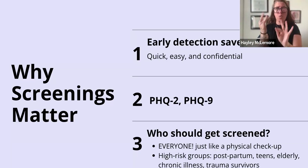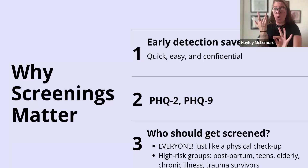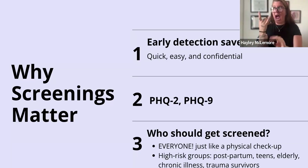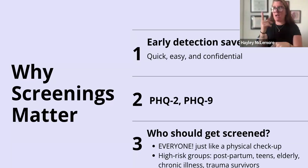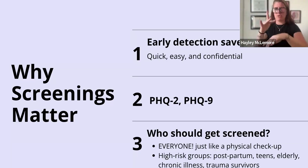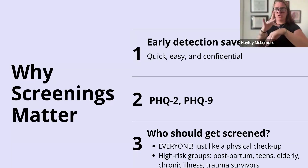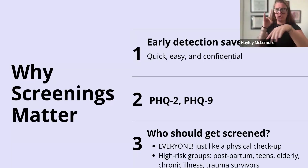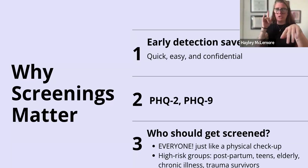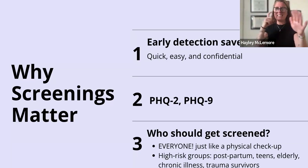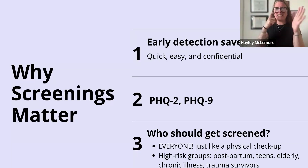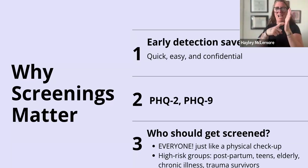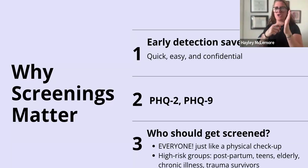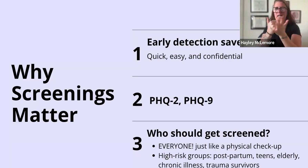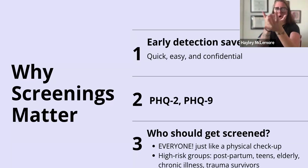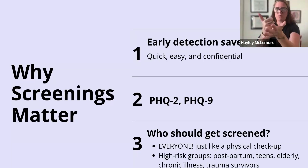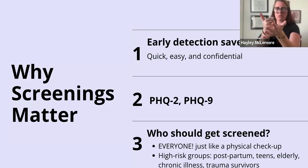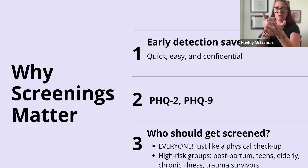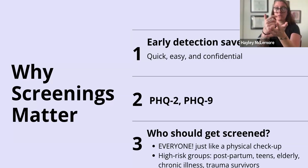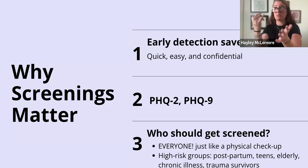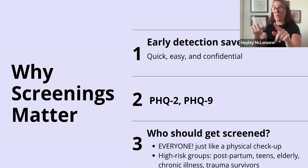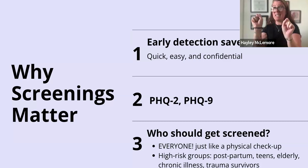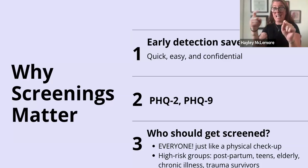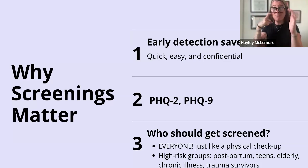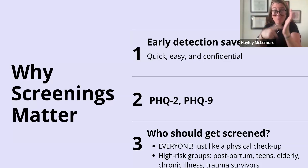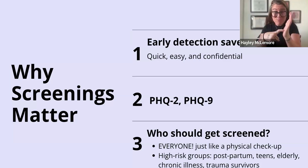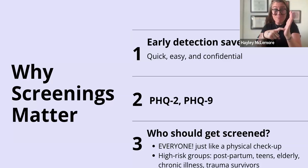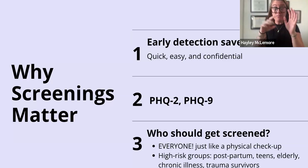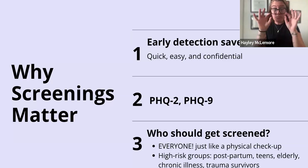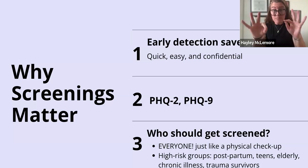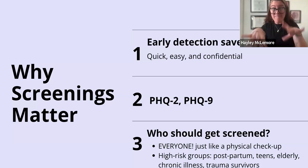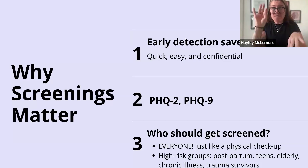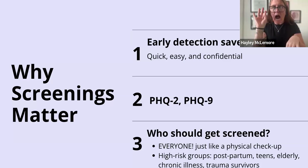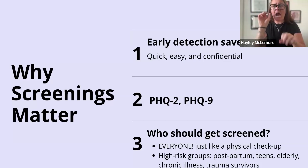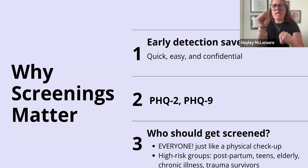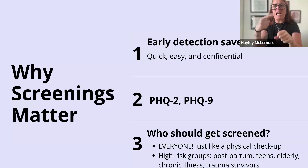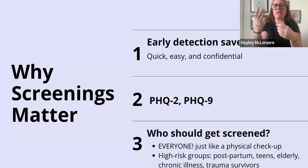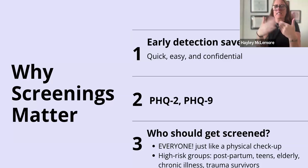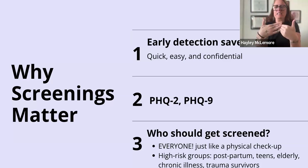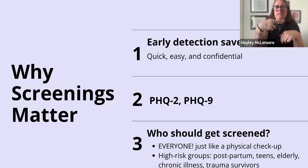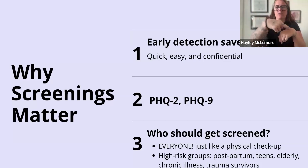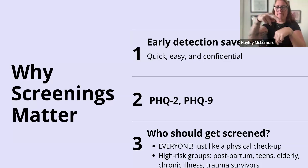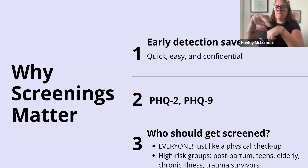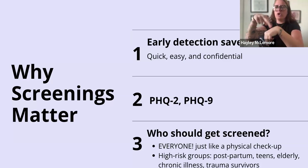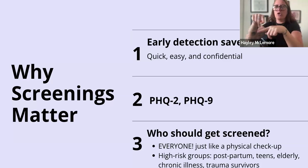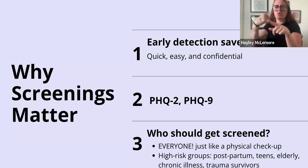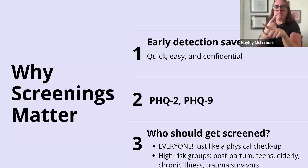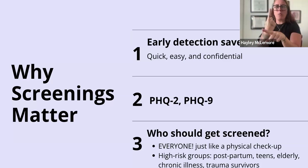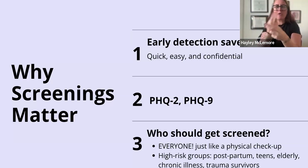So the reason why these screenings are important is because early detection truly helps us identify and figure out